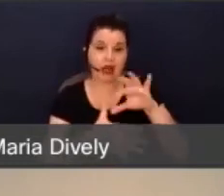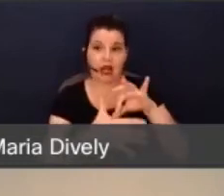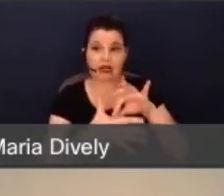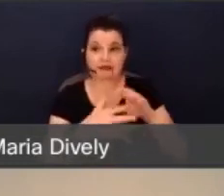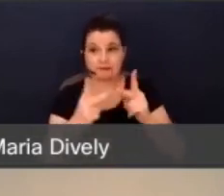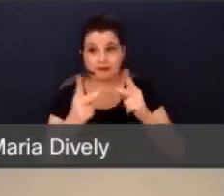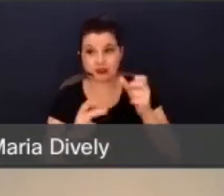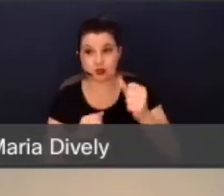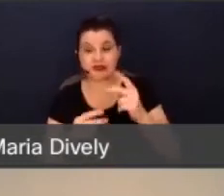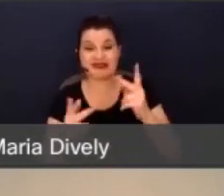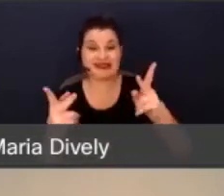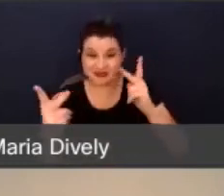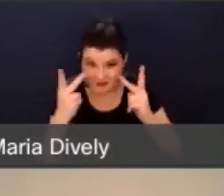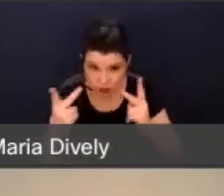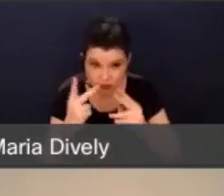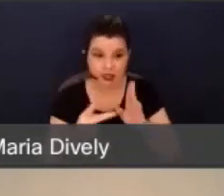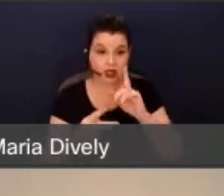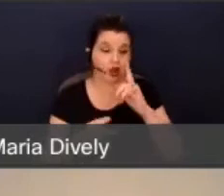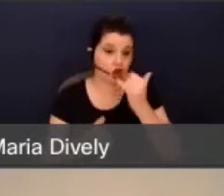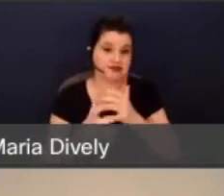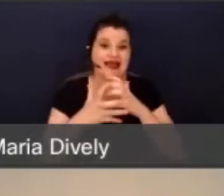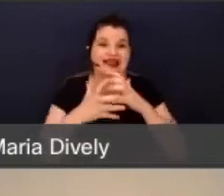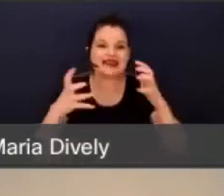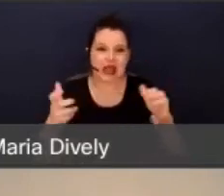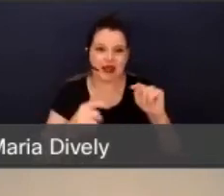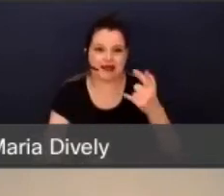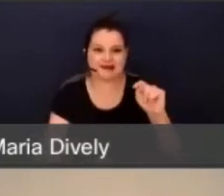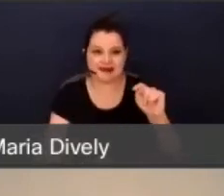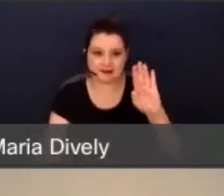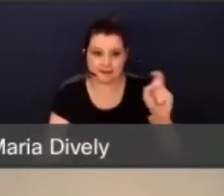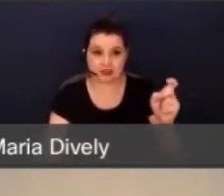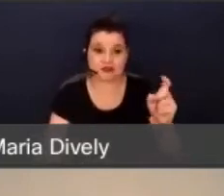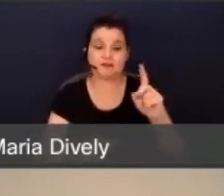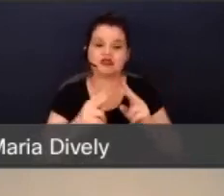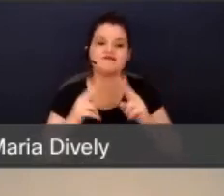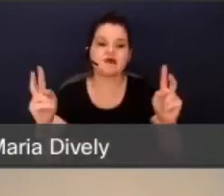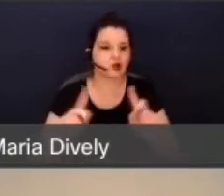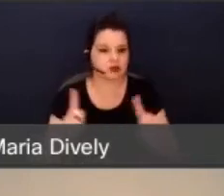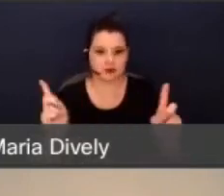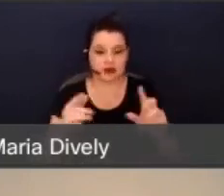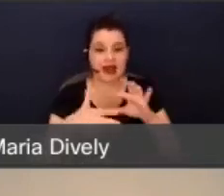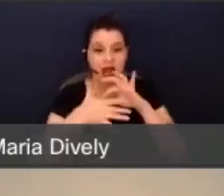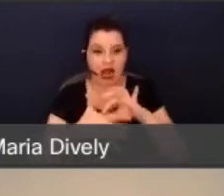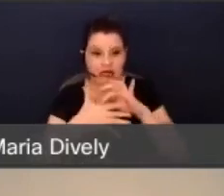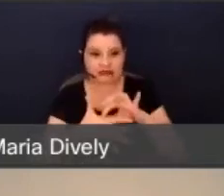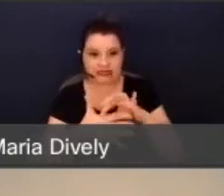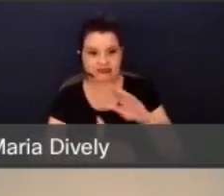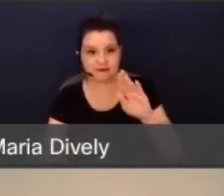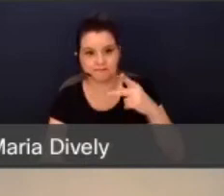Visually, it looks a lot like a text box, but they're very different. Content placeholders are fully accessible